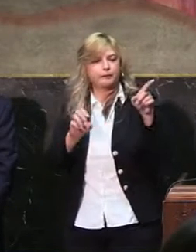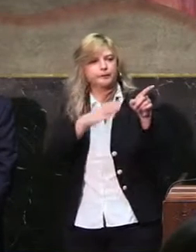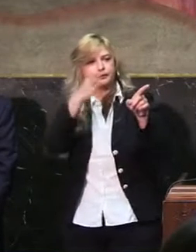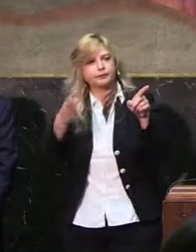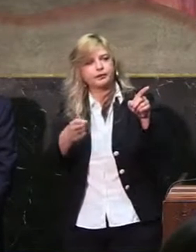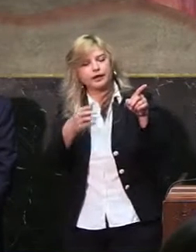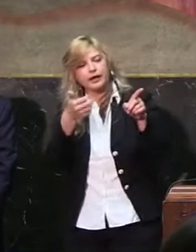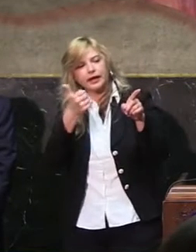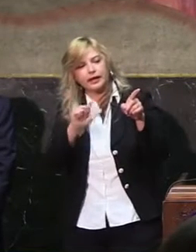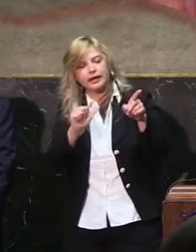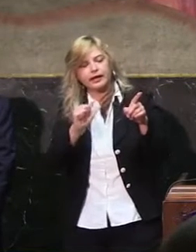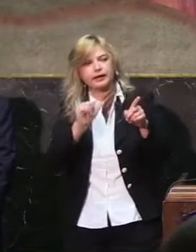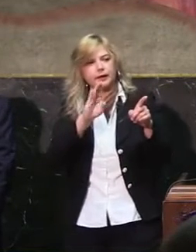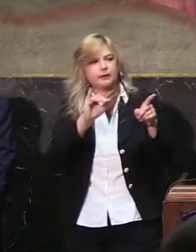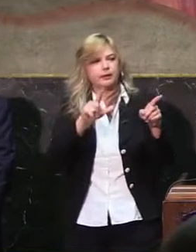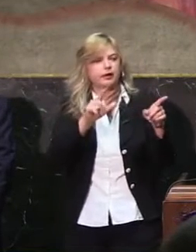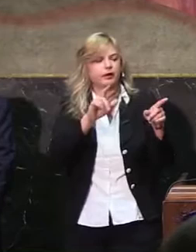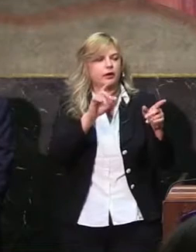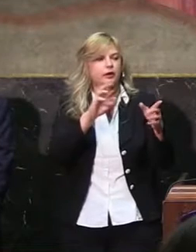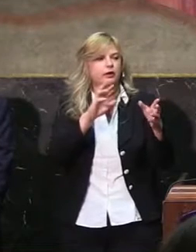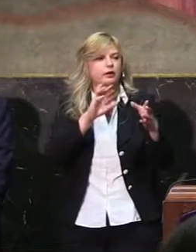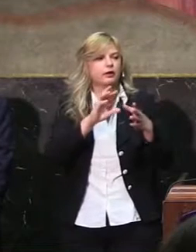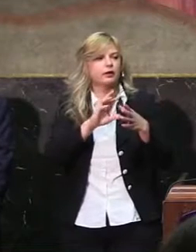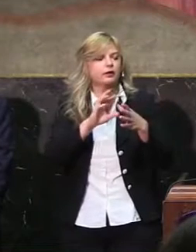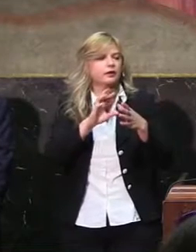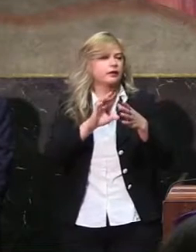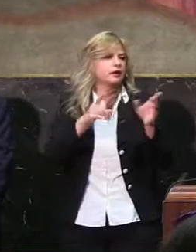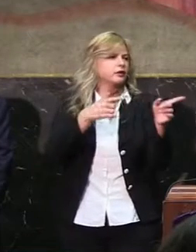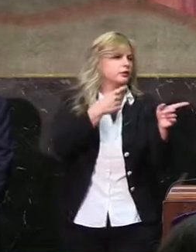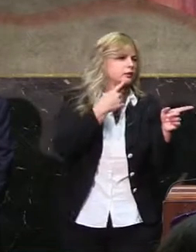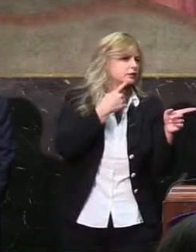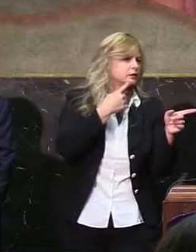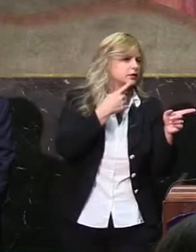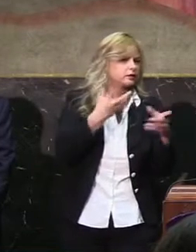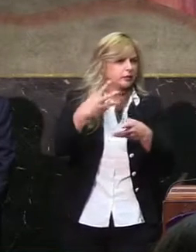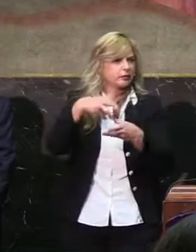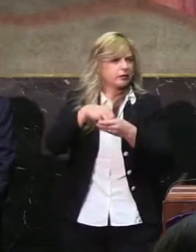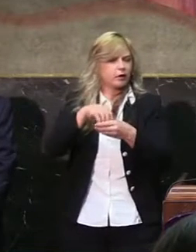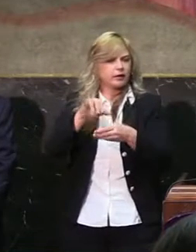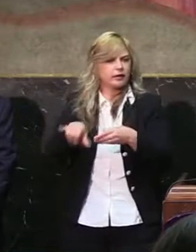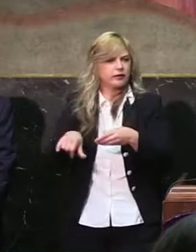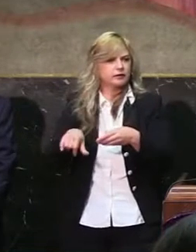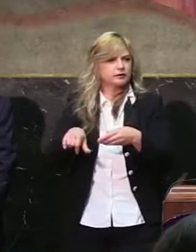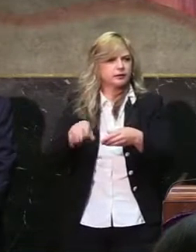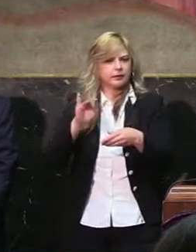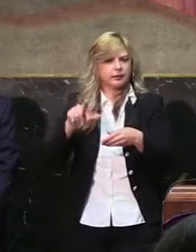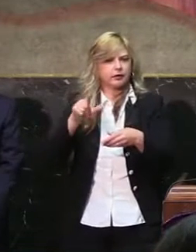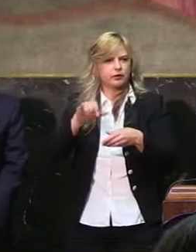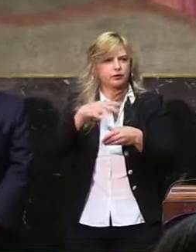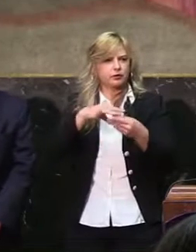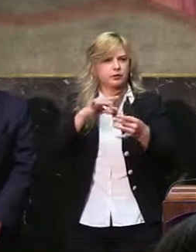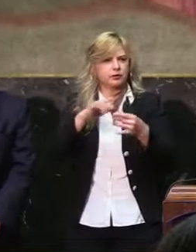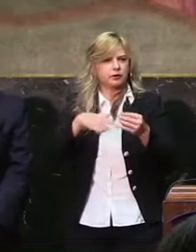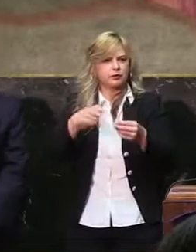[question from audience] They are not apart of the package